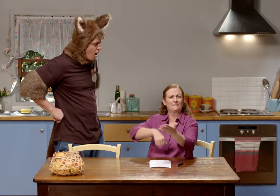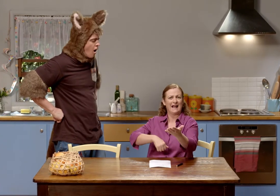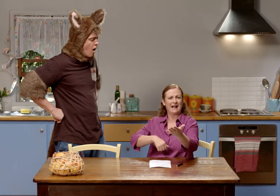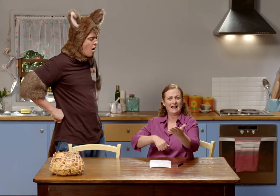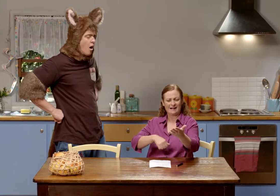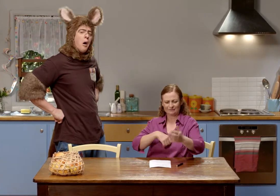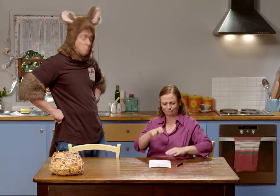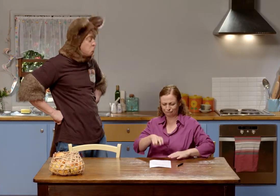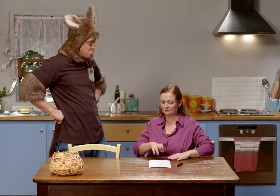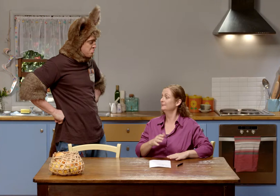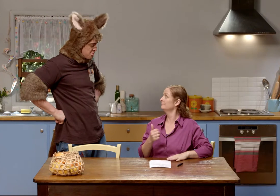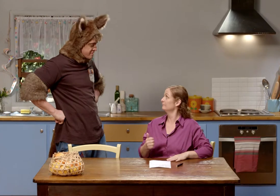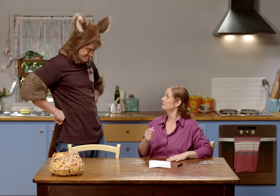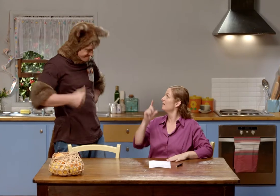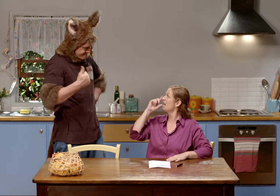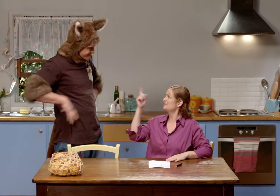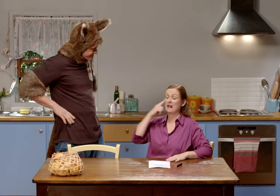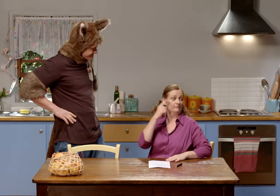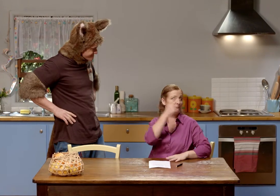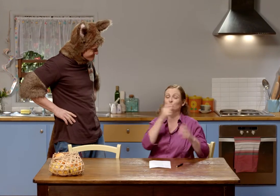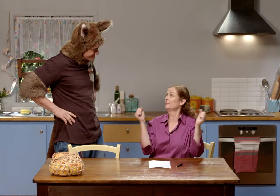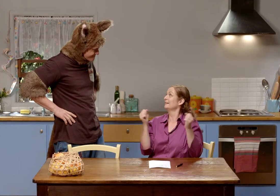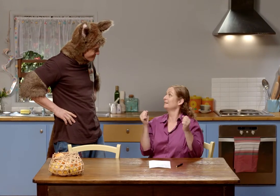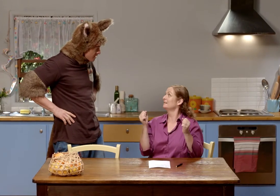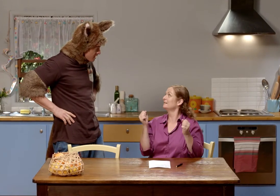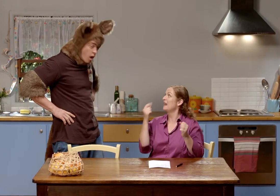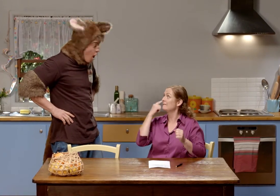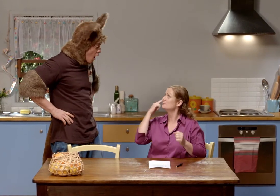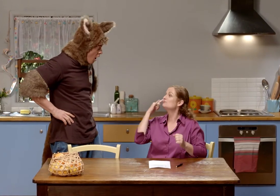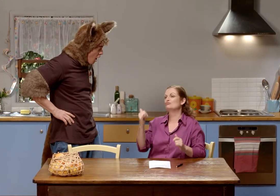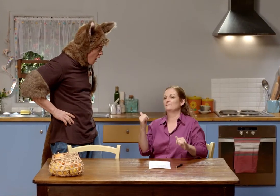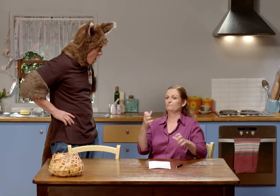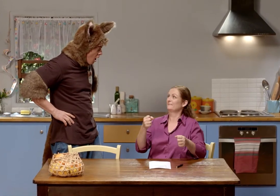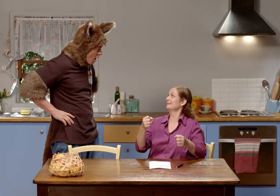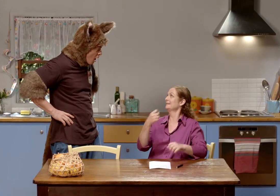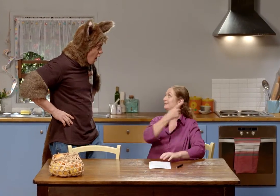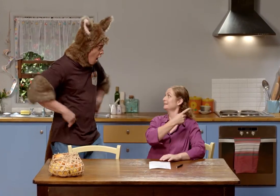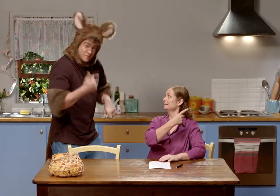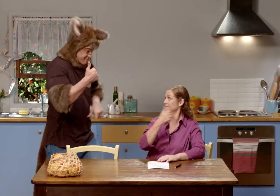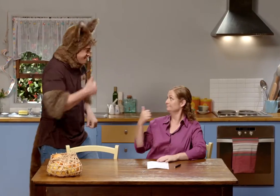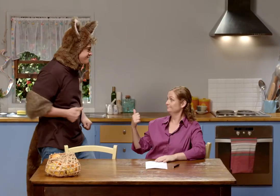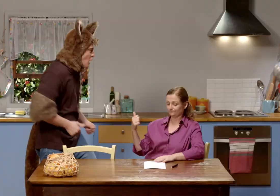And I'm writing it on a shopping list. Can you check the fridge for me please, and have a look at the milk? Okay.